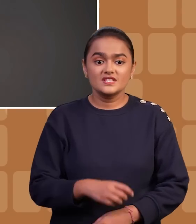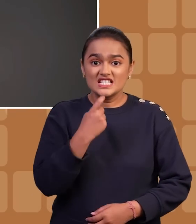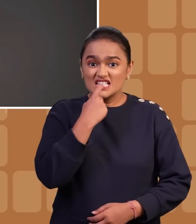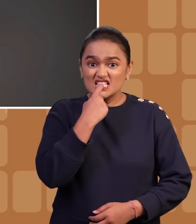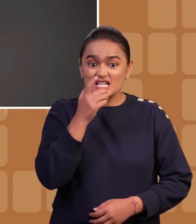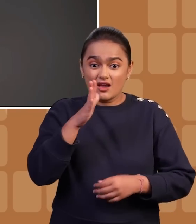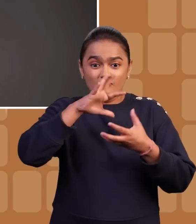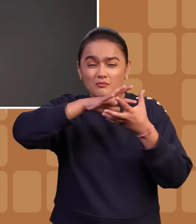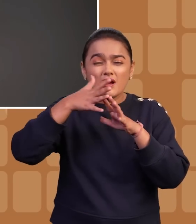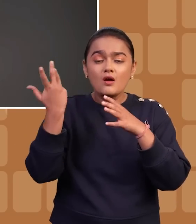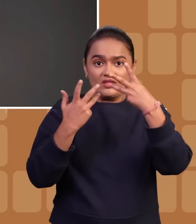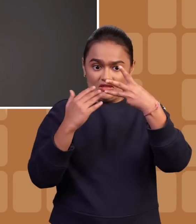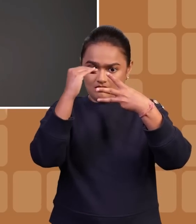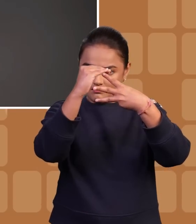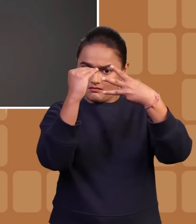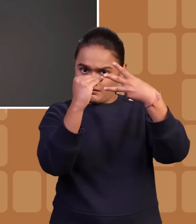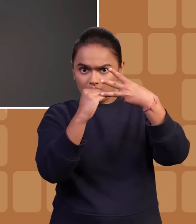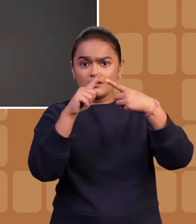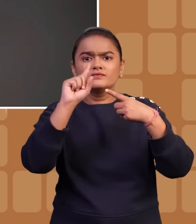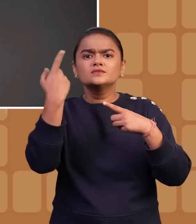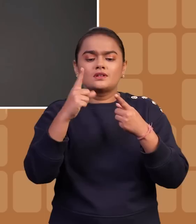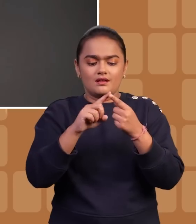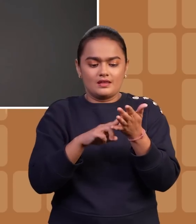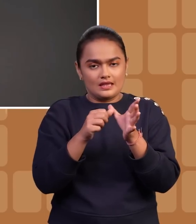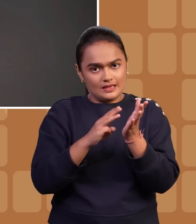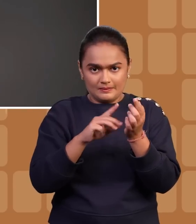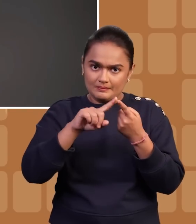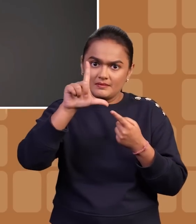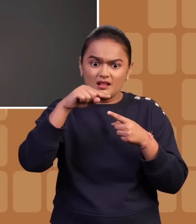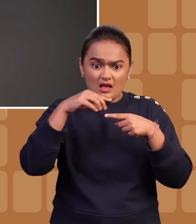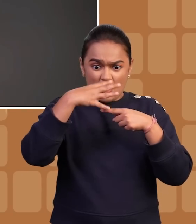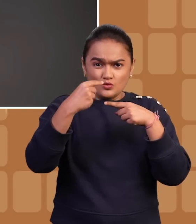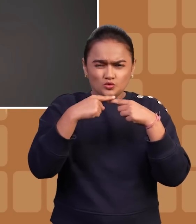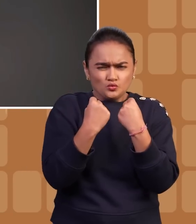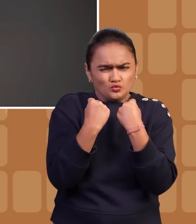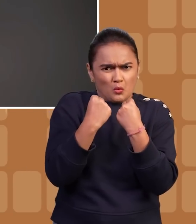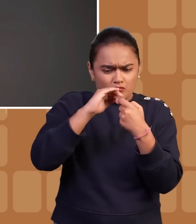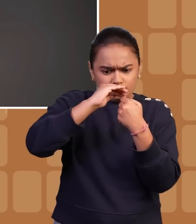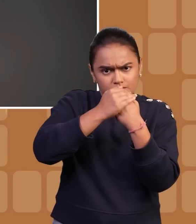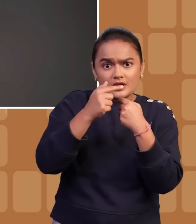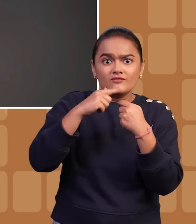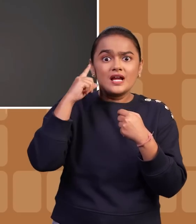Teeth are mainly made up of three layers. First is enamel. It is the outermost and strongest layer of the tooth,